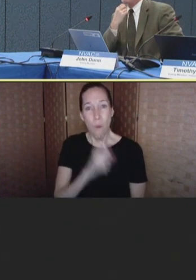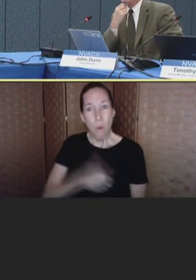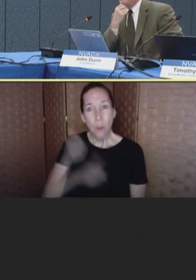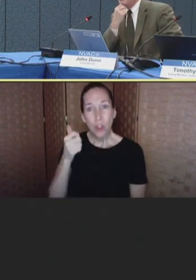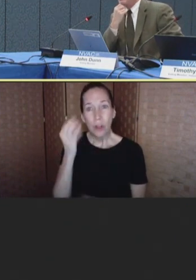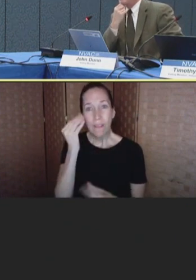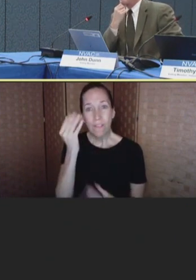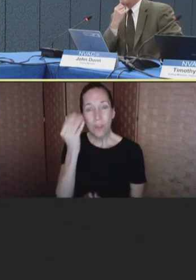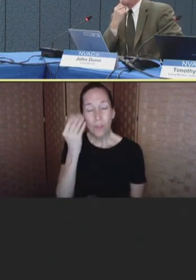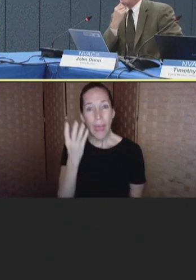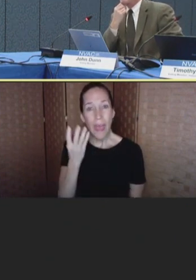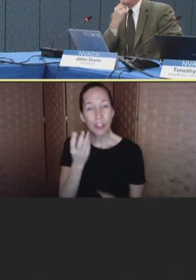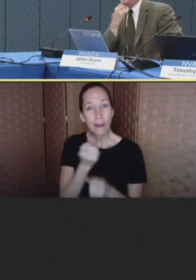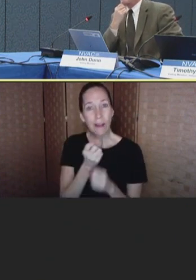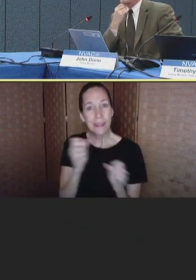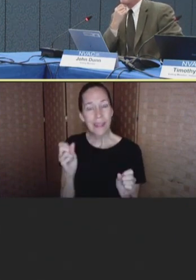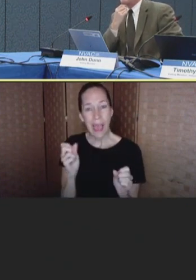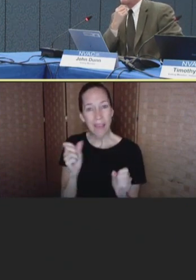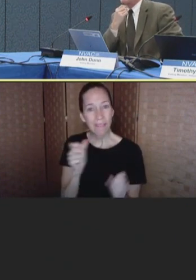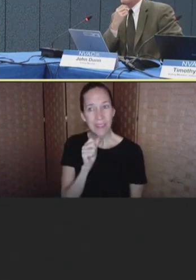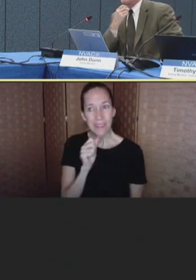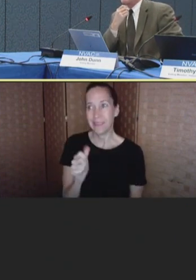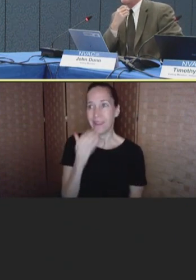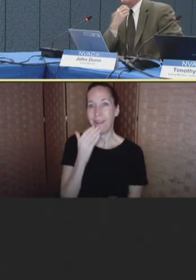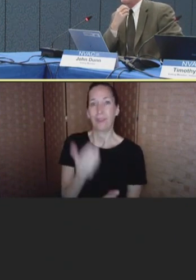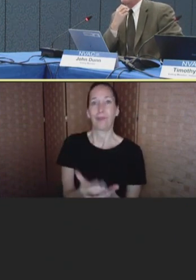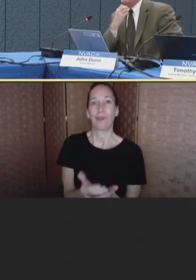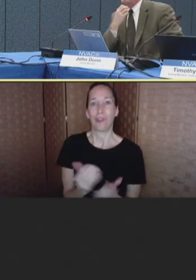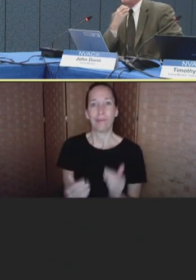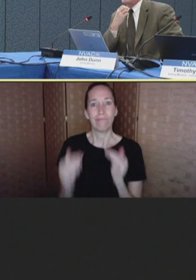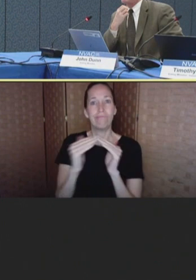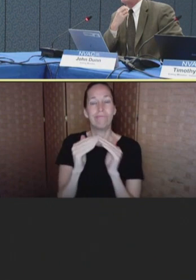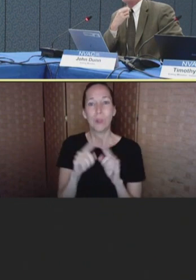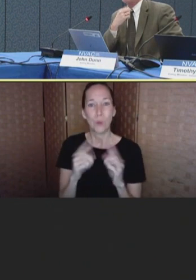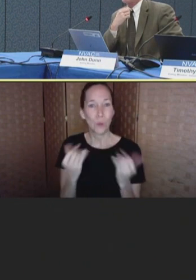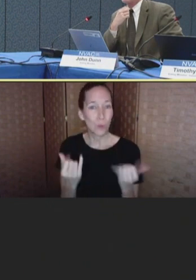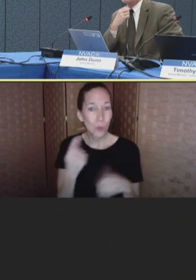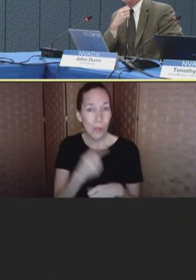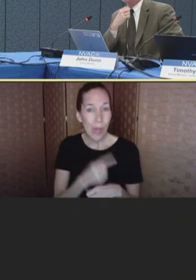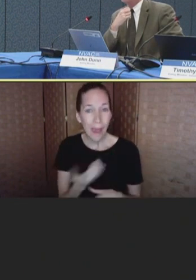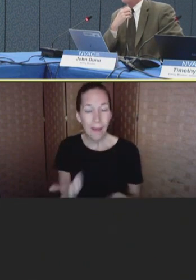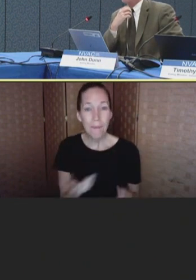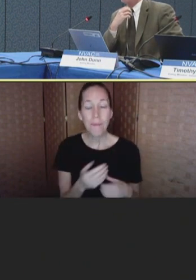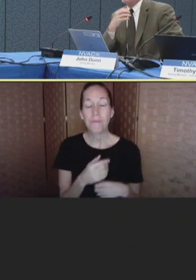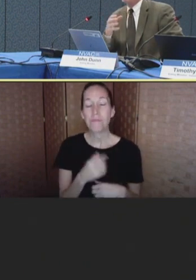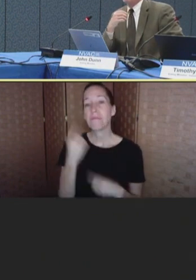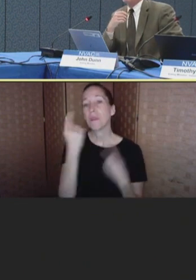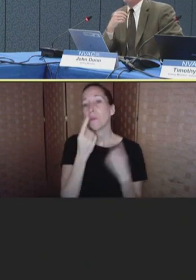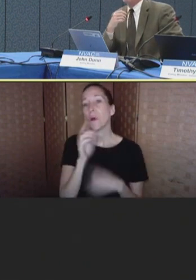And I just wondered about your thoughts about how to communicate what's being done here